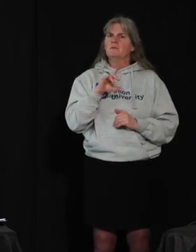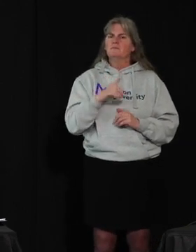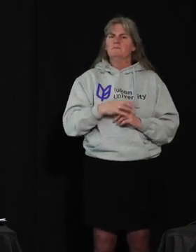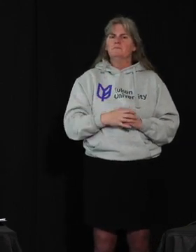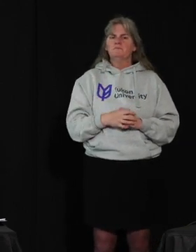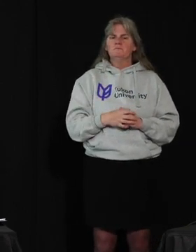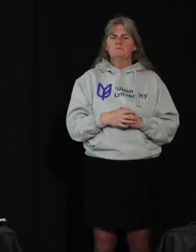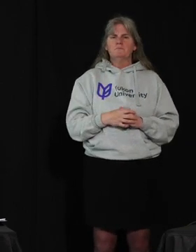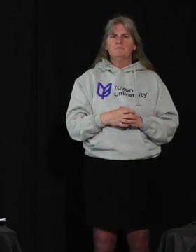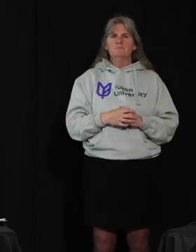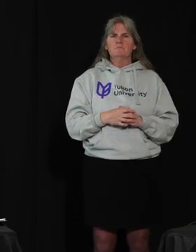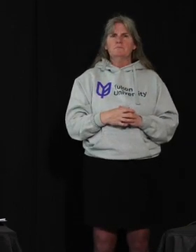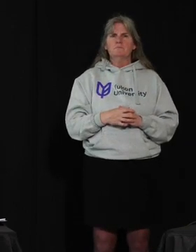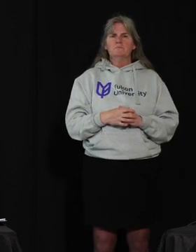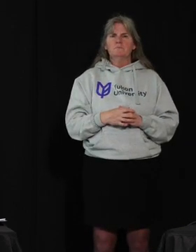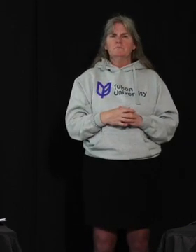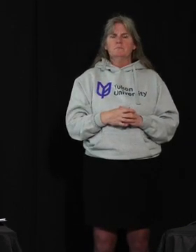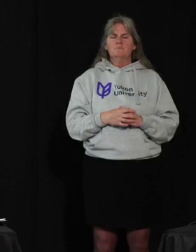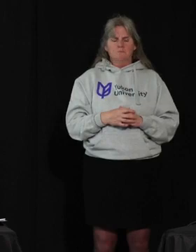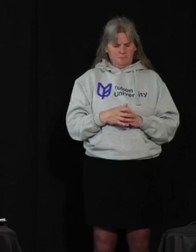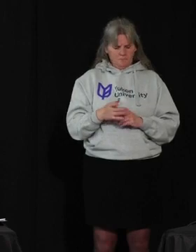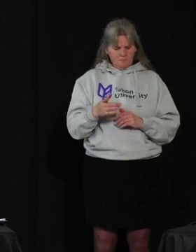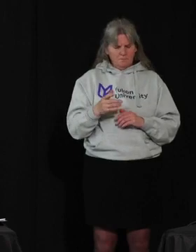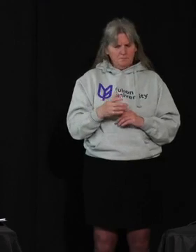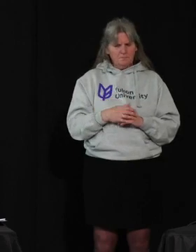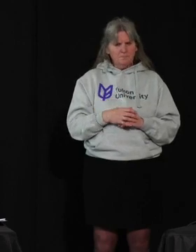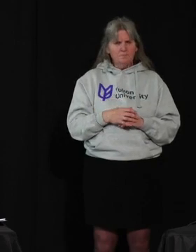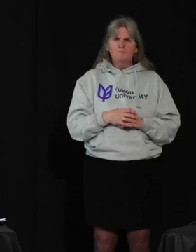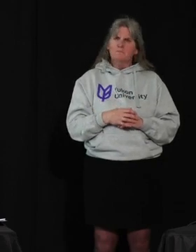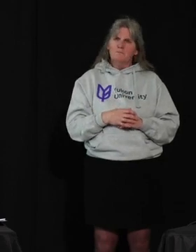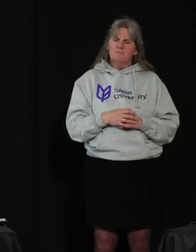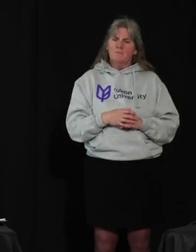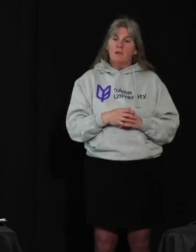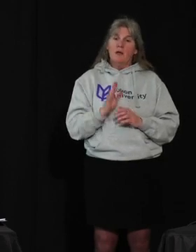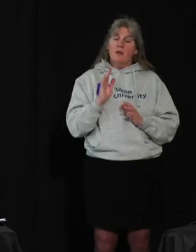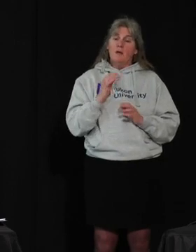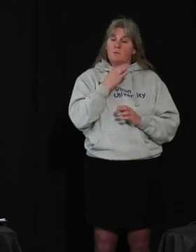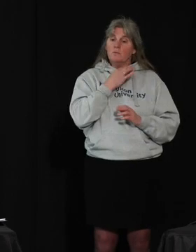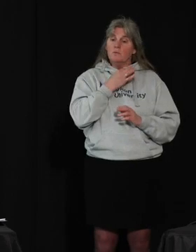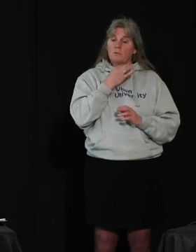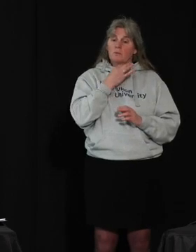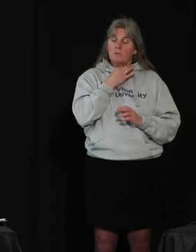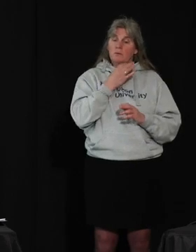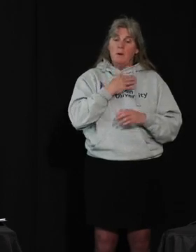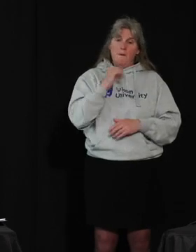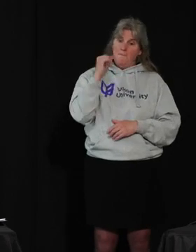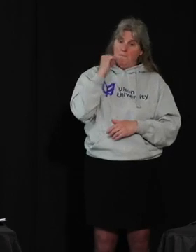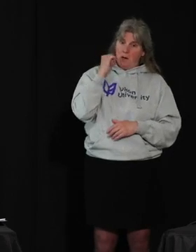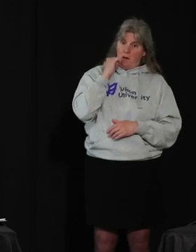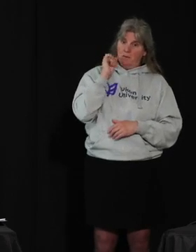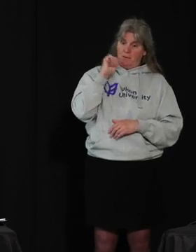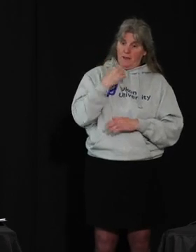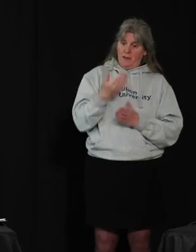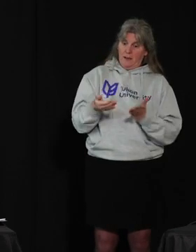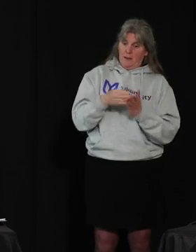Next question? Reporter: I'm curious if bars will be allowed to reopen